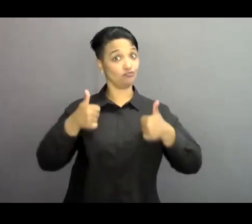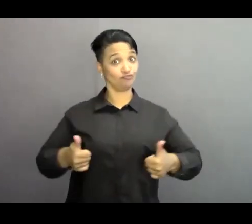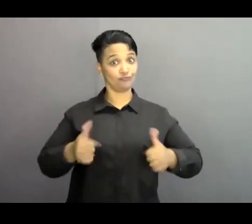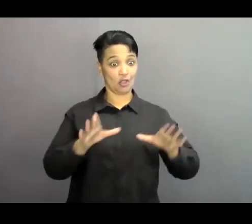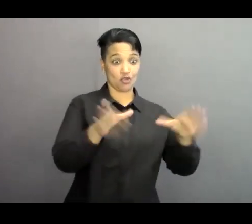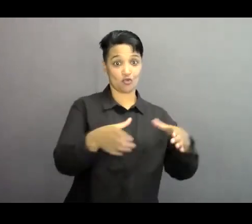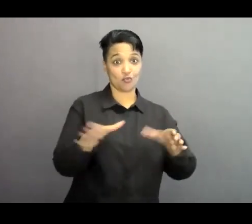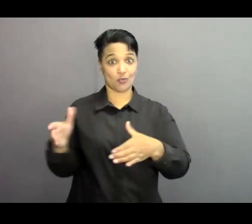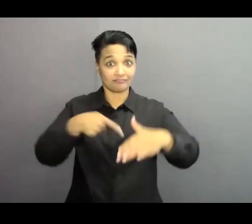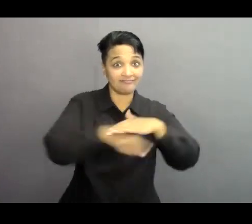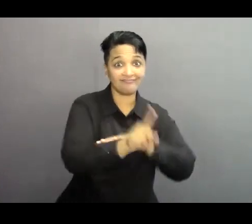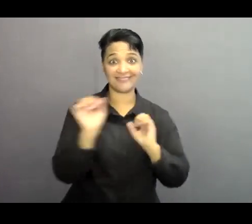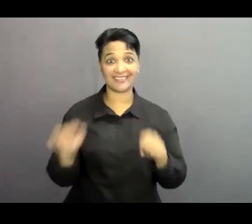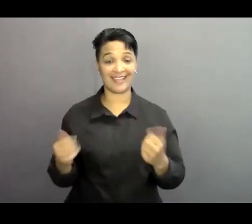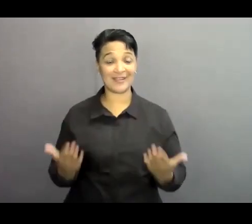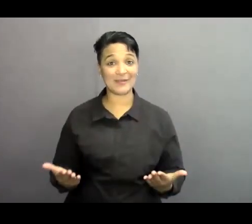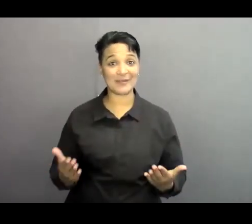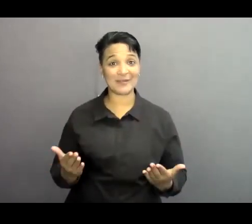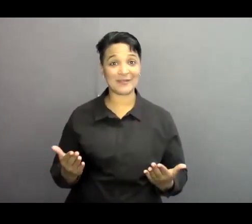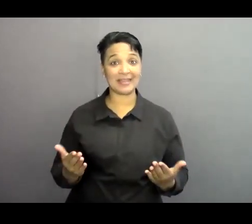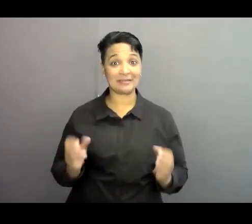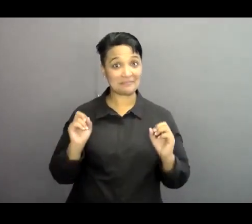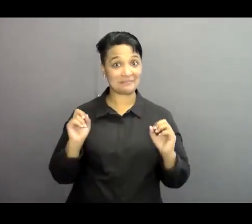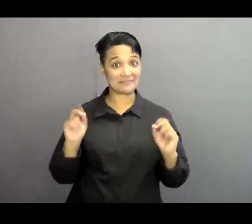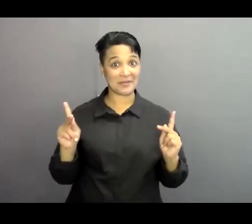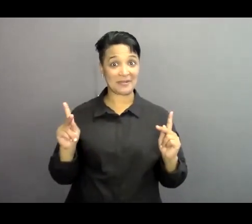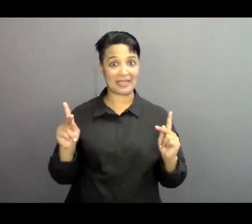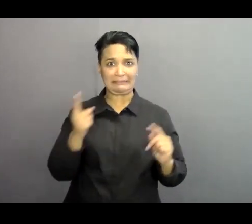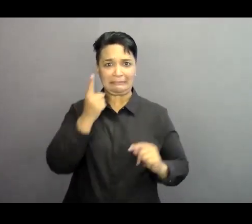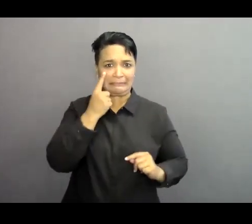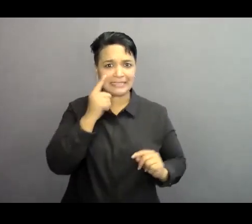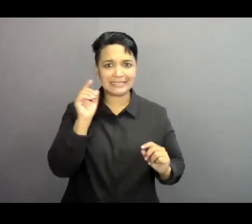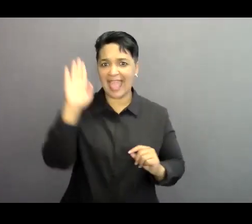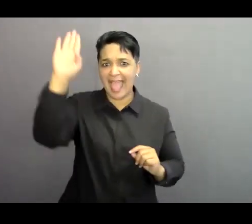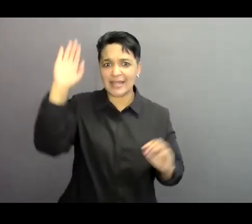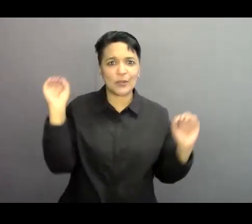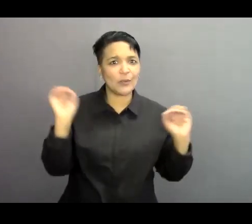time? Okay. I don't see any other hands raised or questions in the chat.